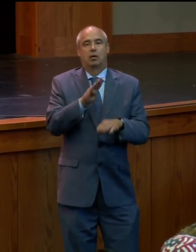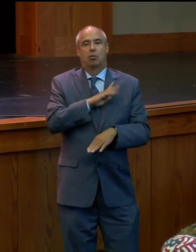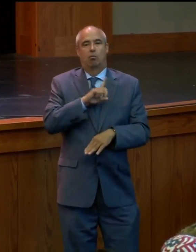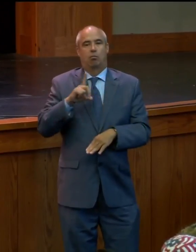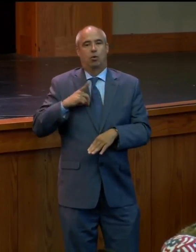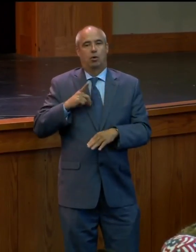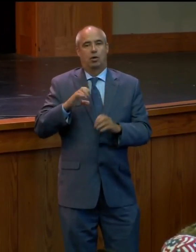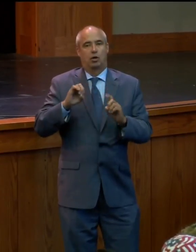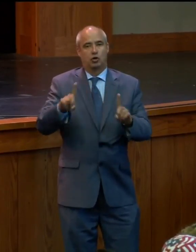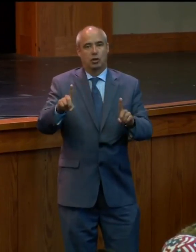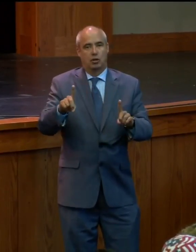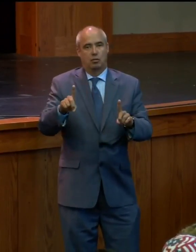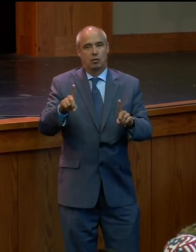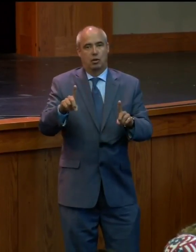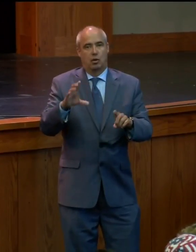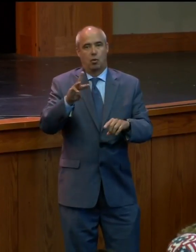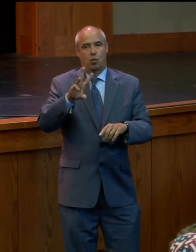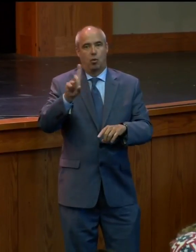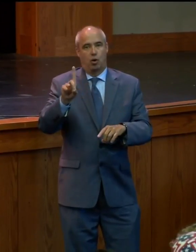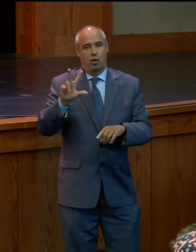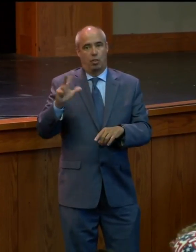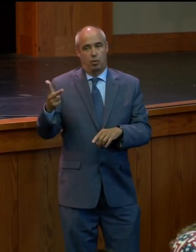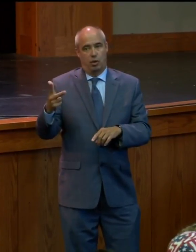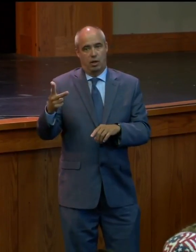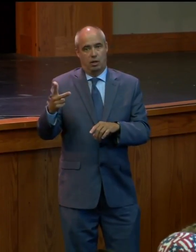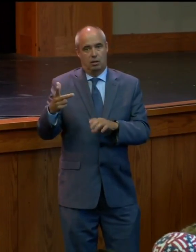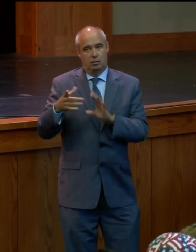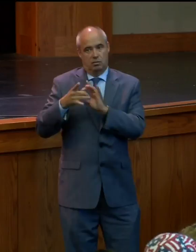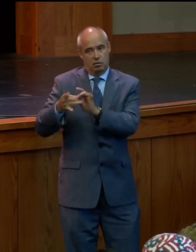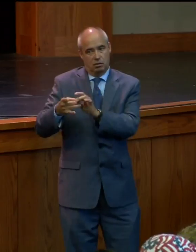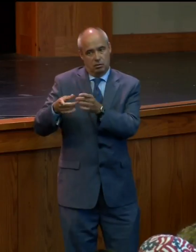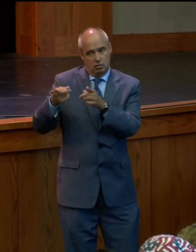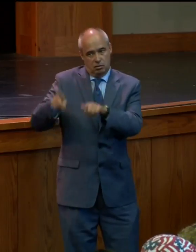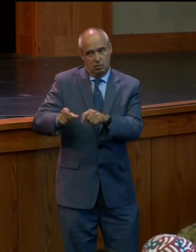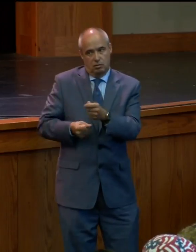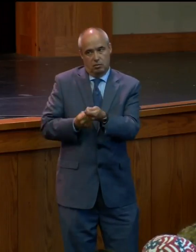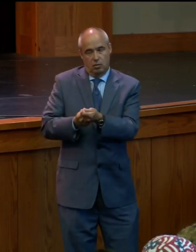COLLEAGUE FROM WARD 3 RUTH WATTENBERG IS HERE, HAVE THE